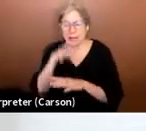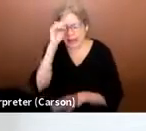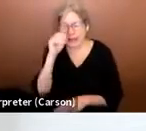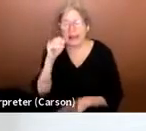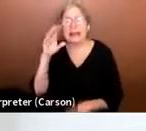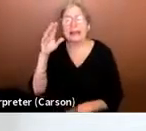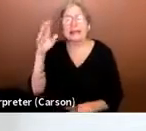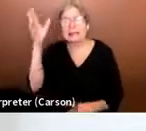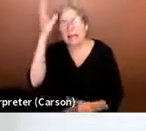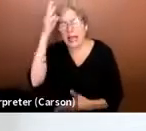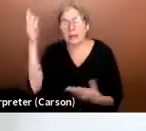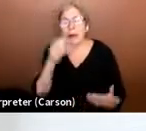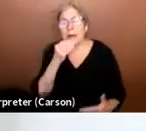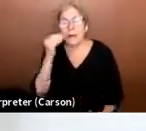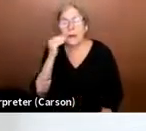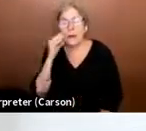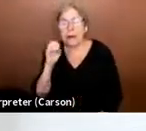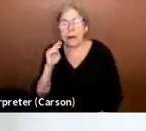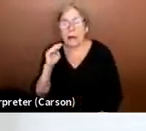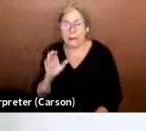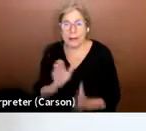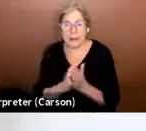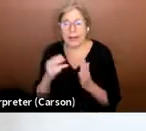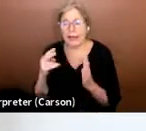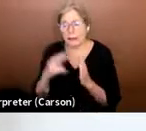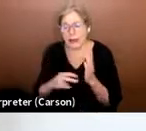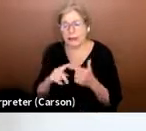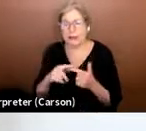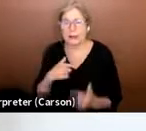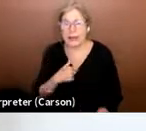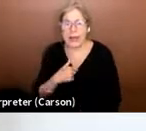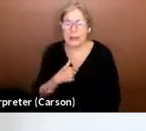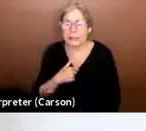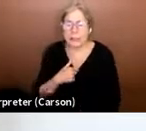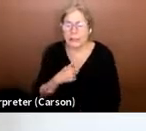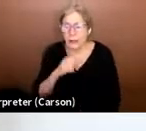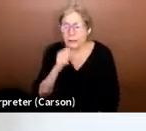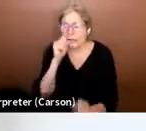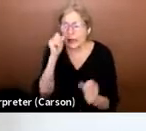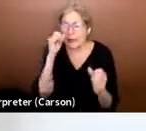book and read it to me. An amazing